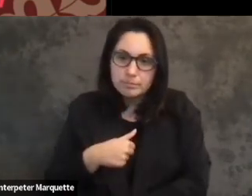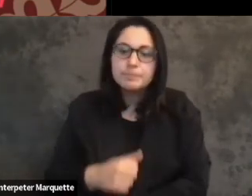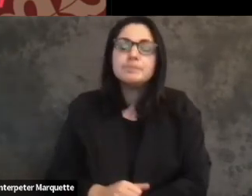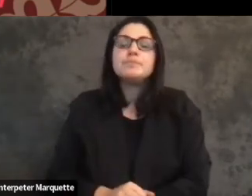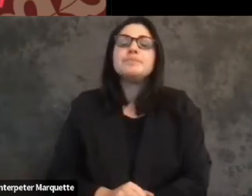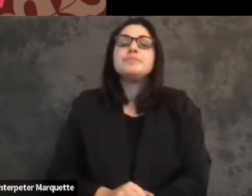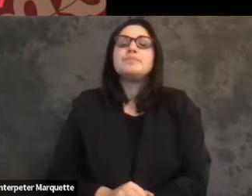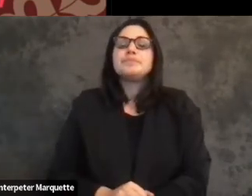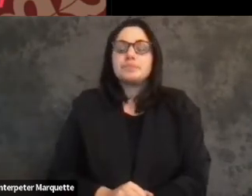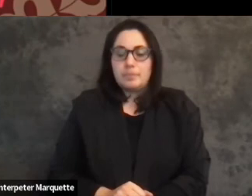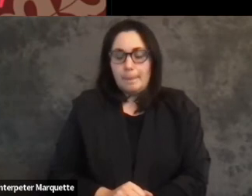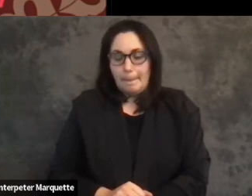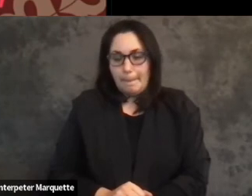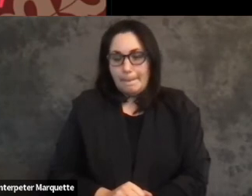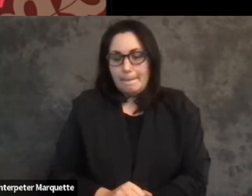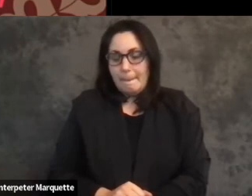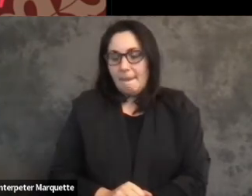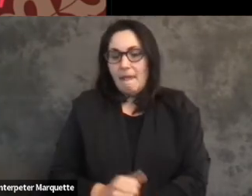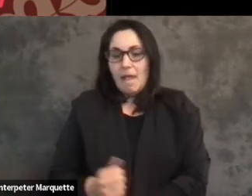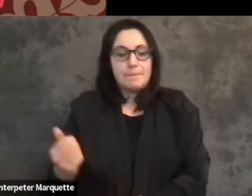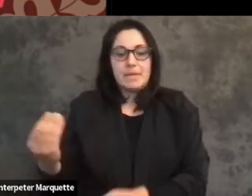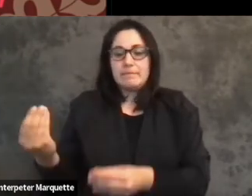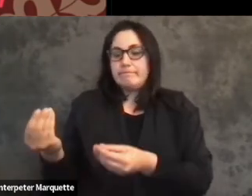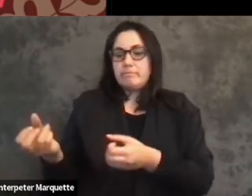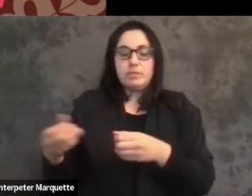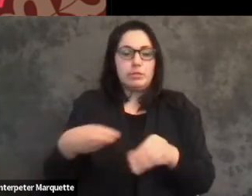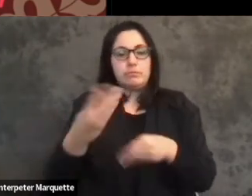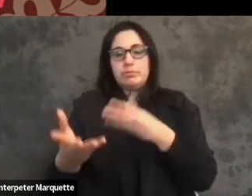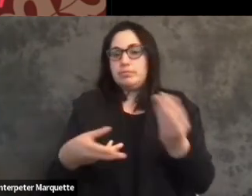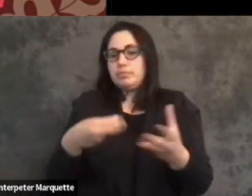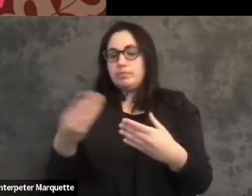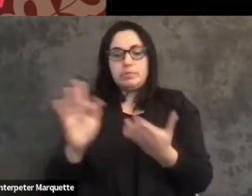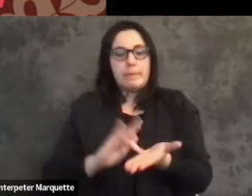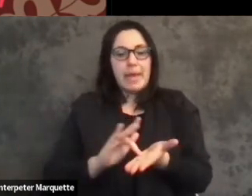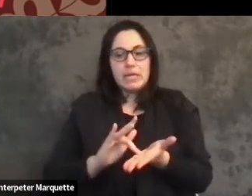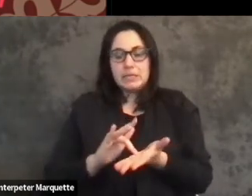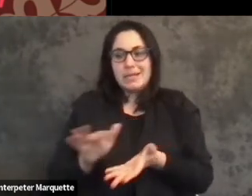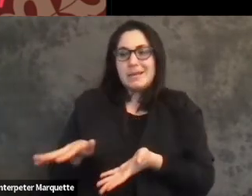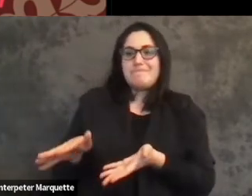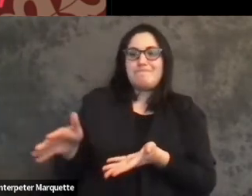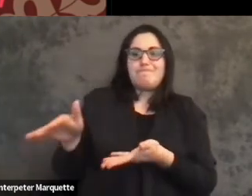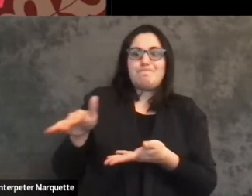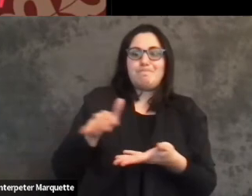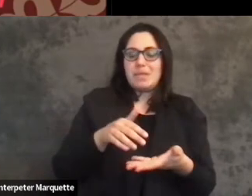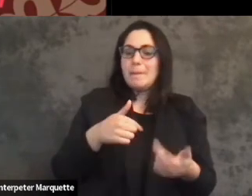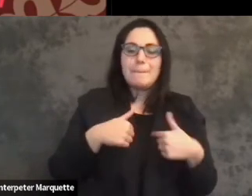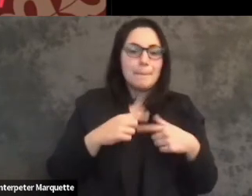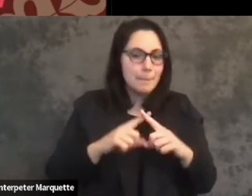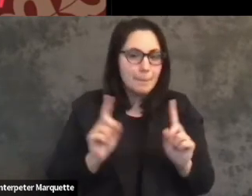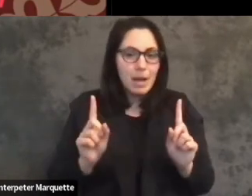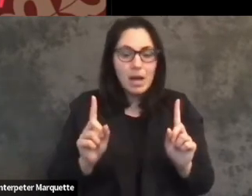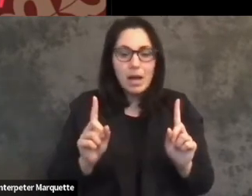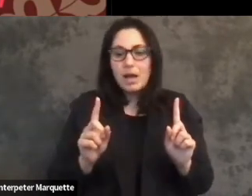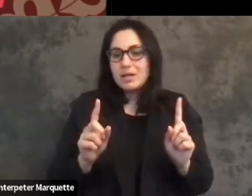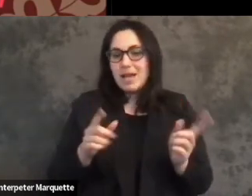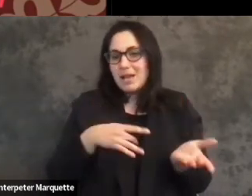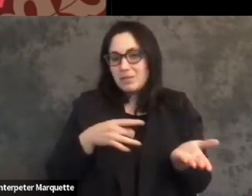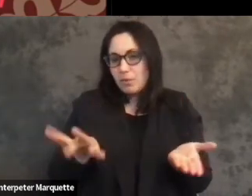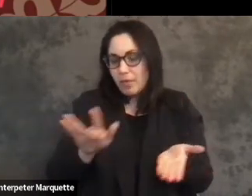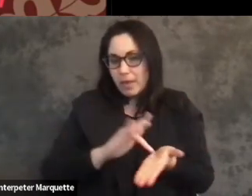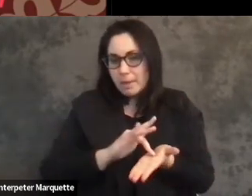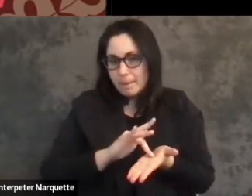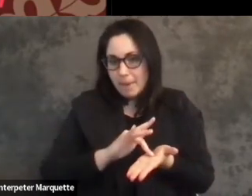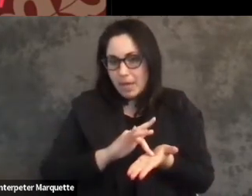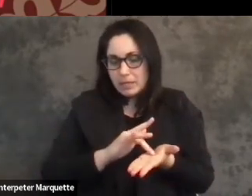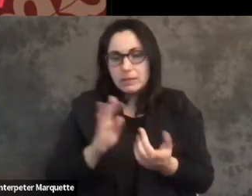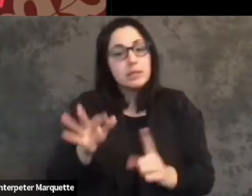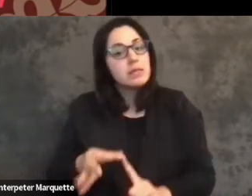said, maybe you have cancer again, which I do not. And I was offered a variety of medications.